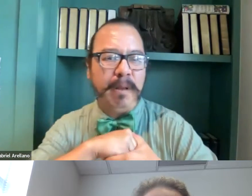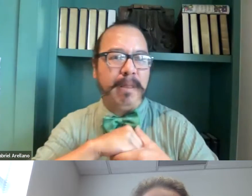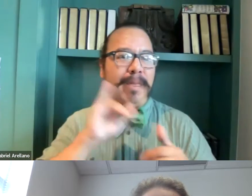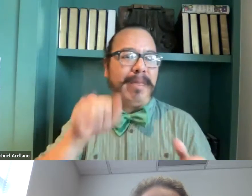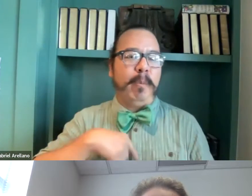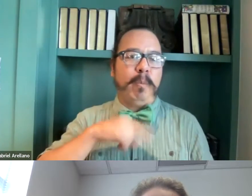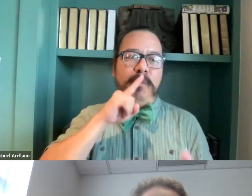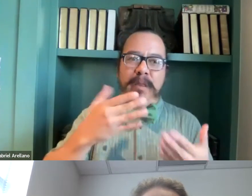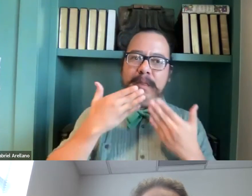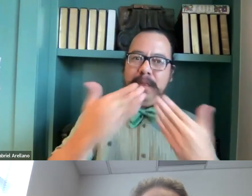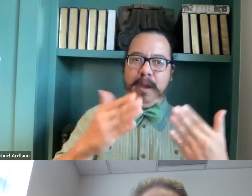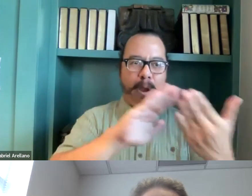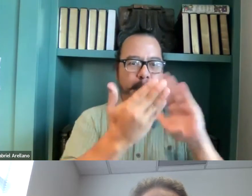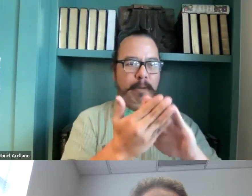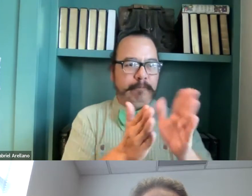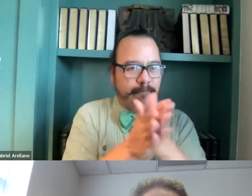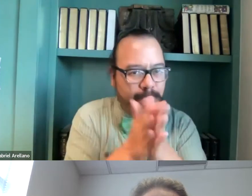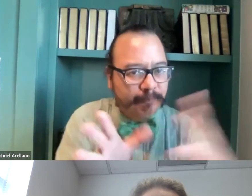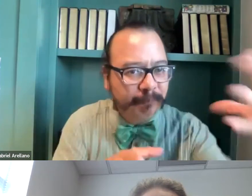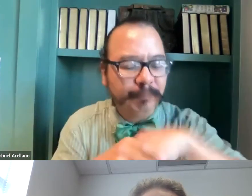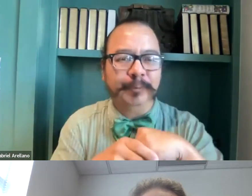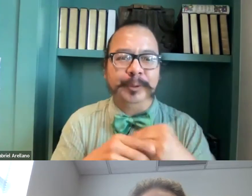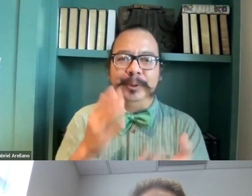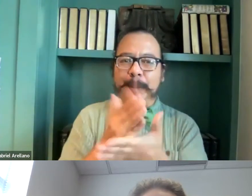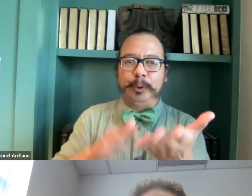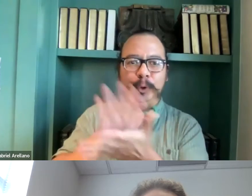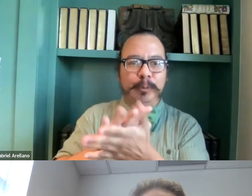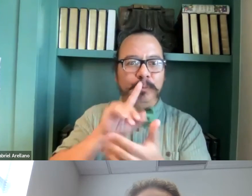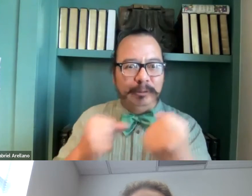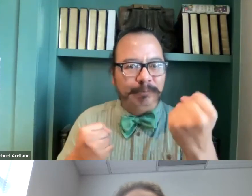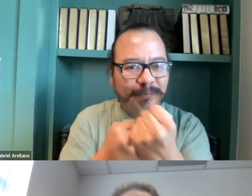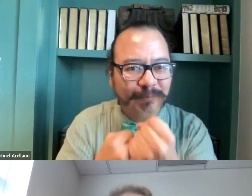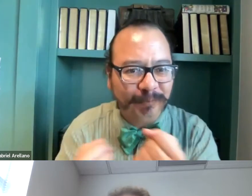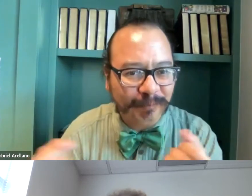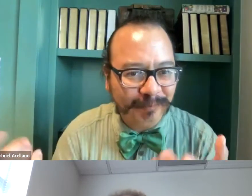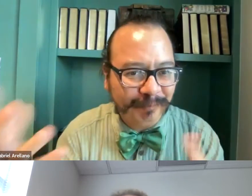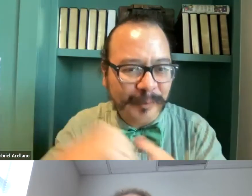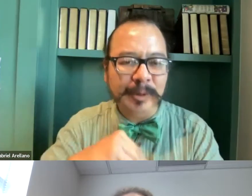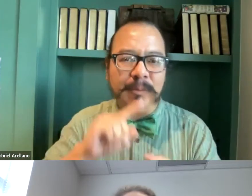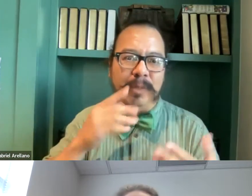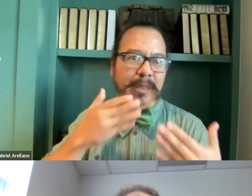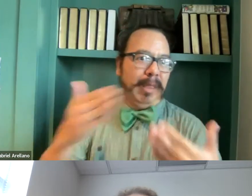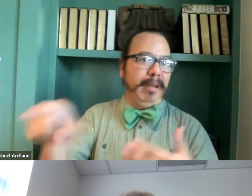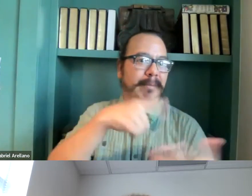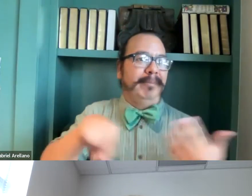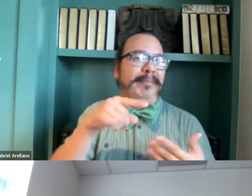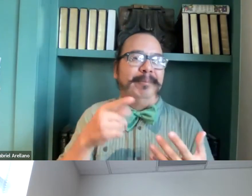Sign Language Interpreter | Paola Morales del Castillo, they: Uh, we're using video cameras, different types of technologies uh people are really passionate about uh them.